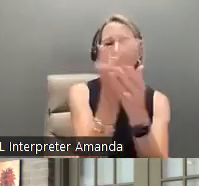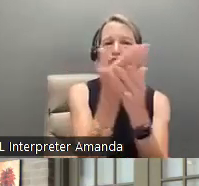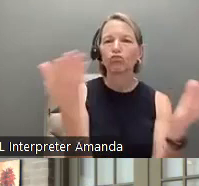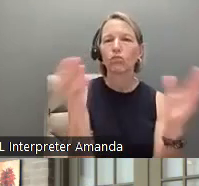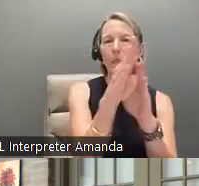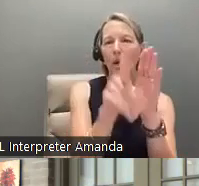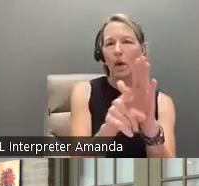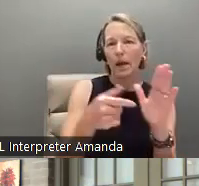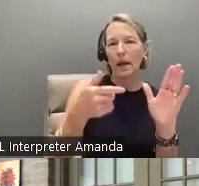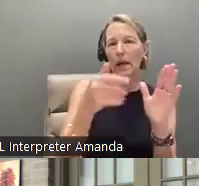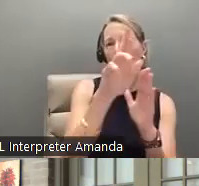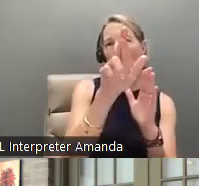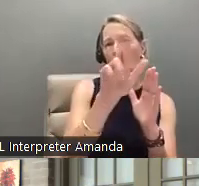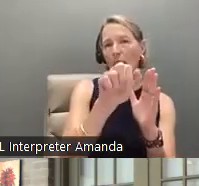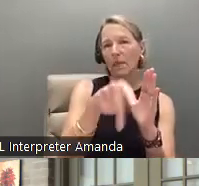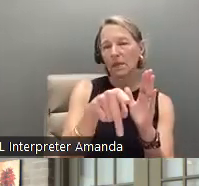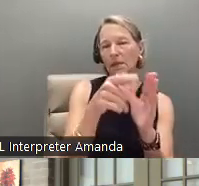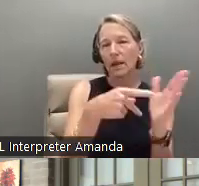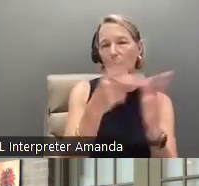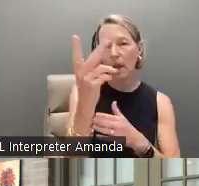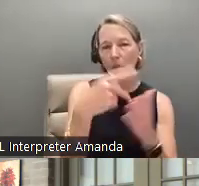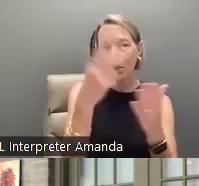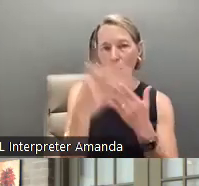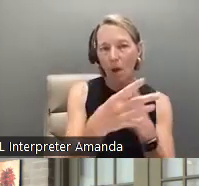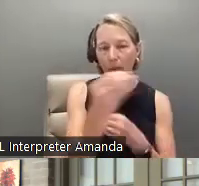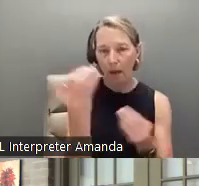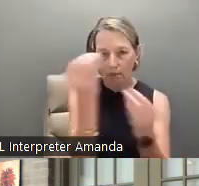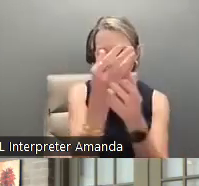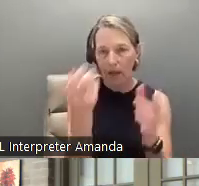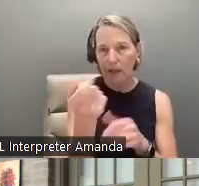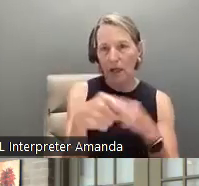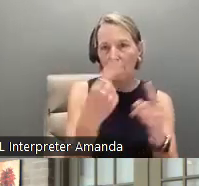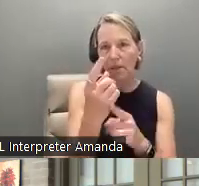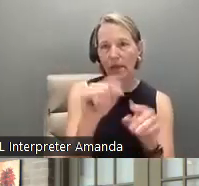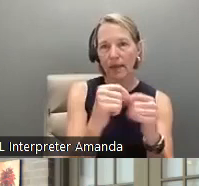about the representative payee program and tell you a little bit about the team the work that our